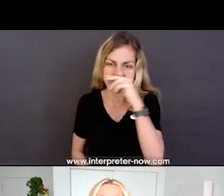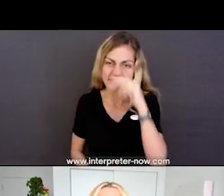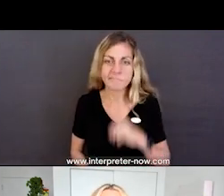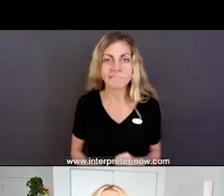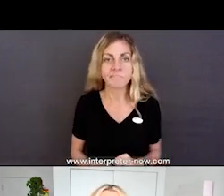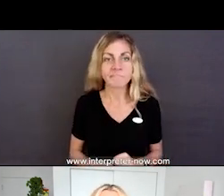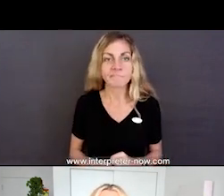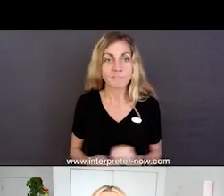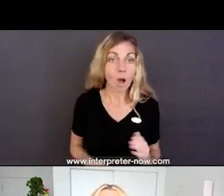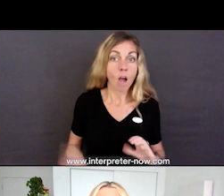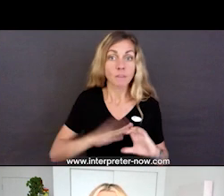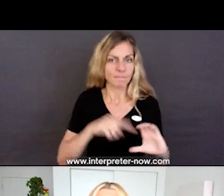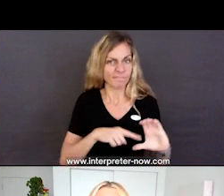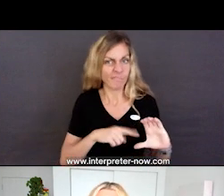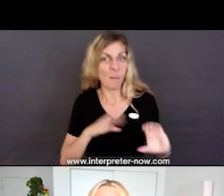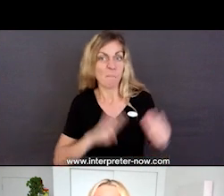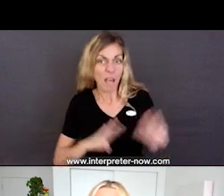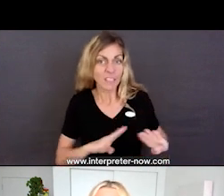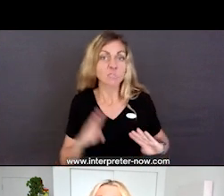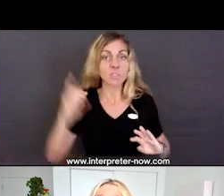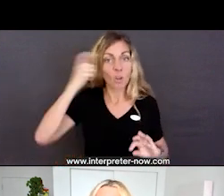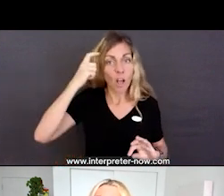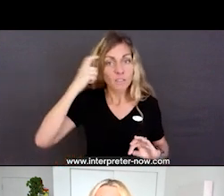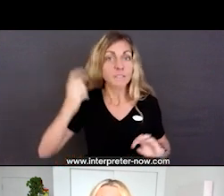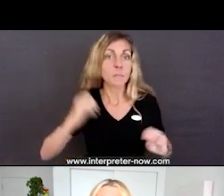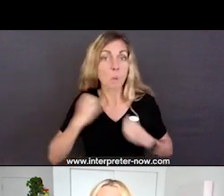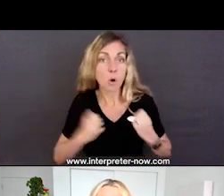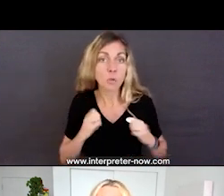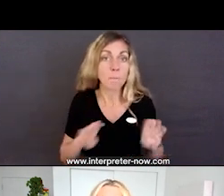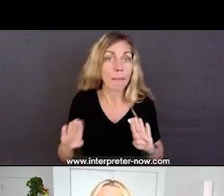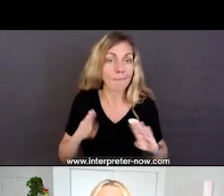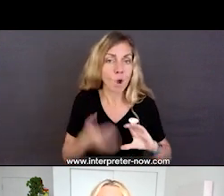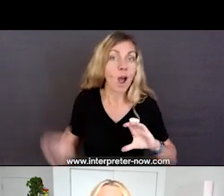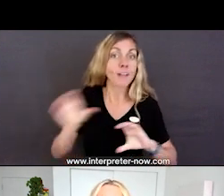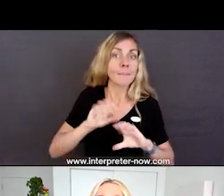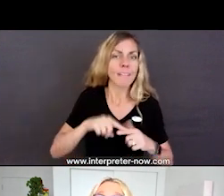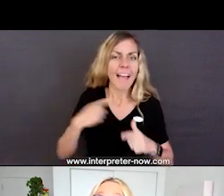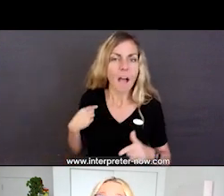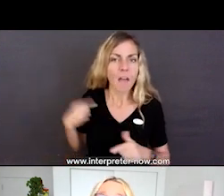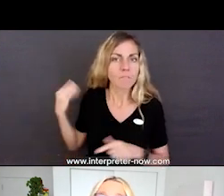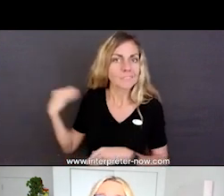On top of the biological, cognitive, emotional, and behavioral effects, there are intergenerational